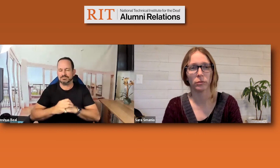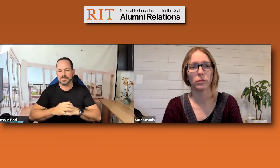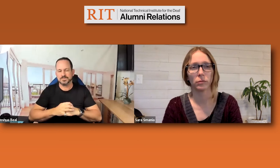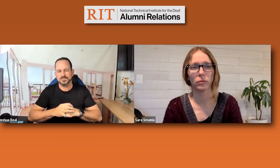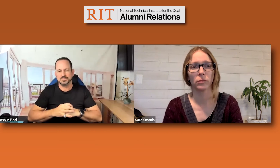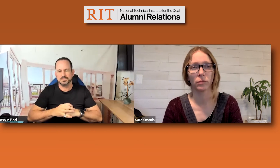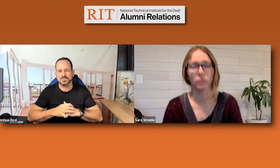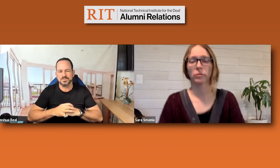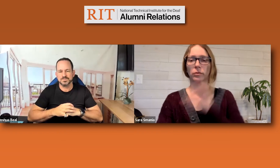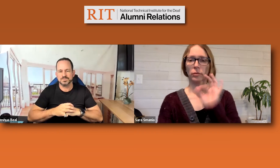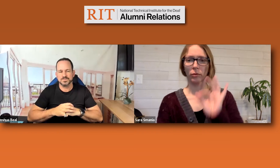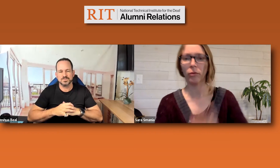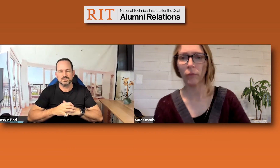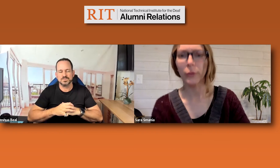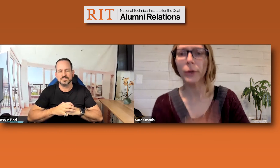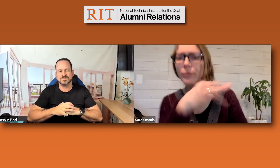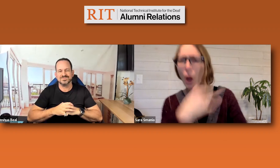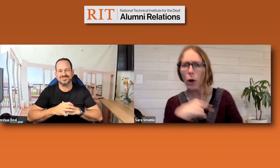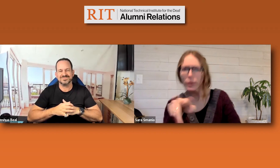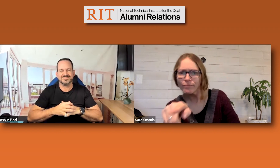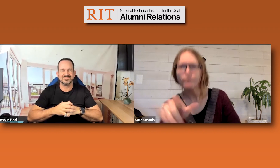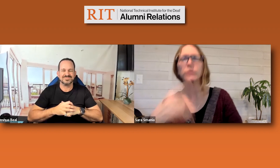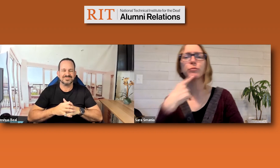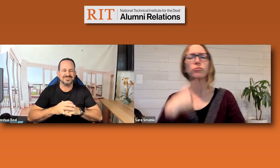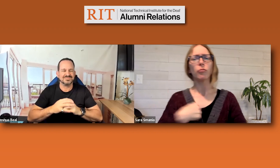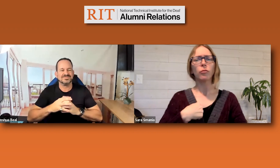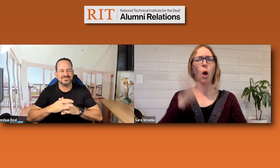and all the rest of it. So that's kind of balanced out in the taxes.